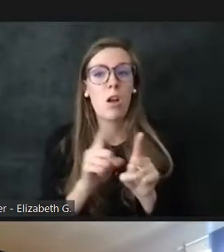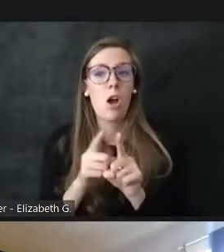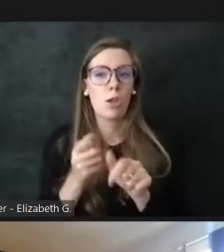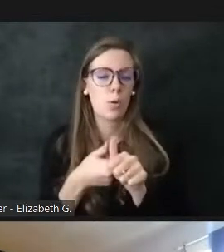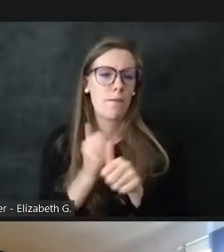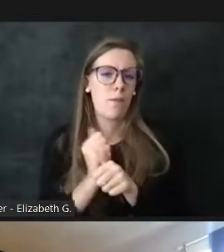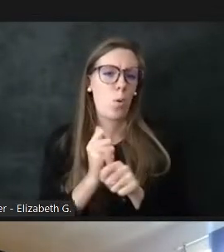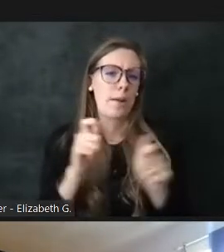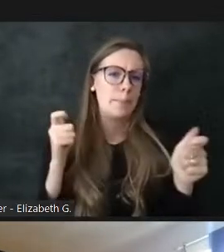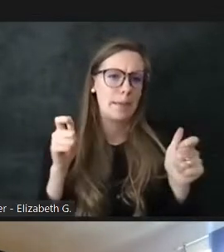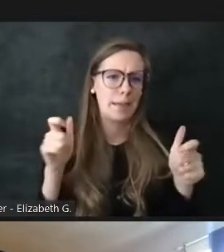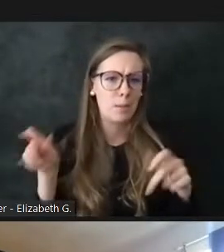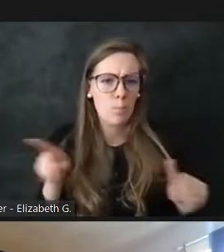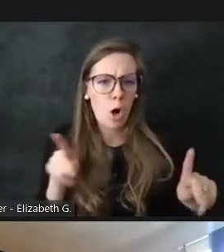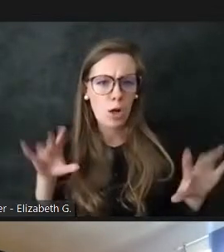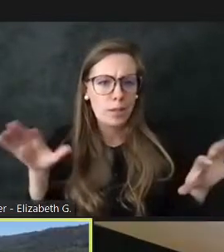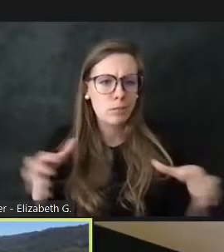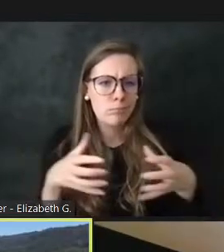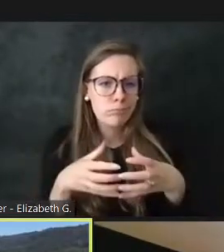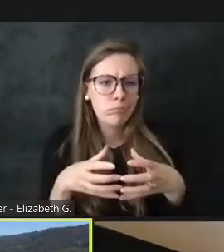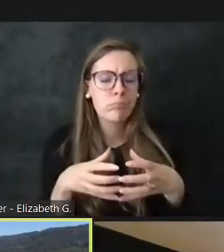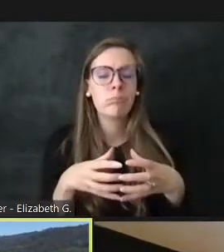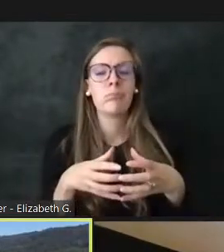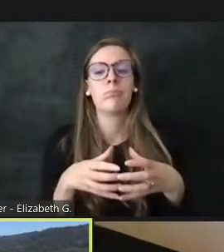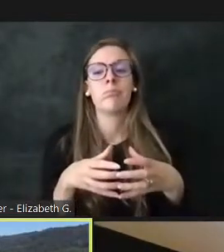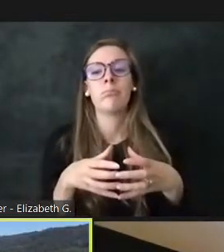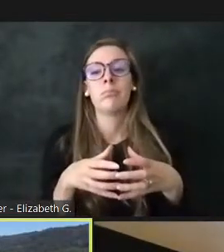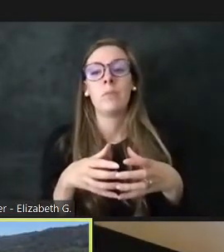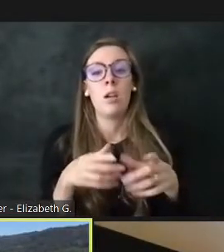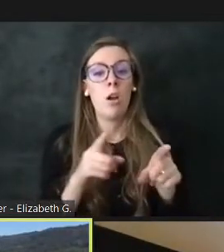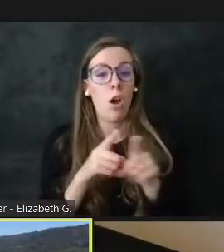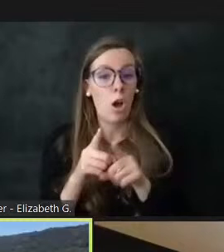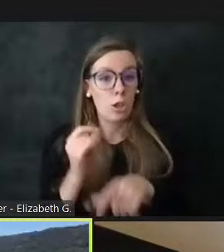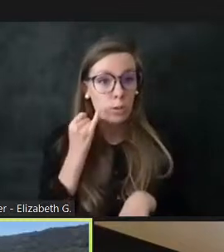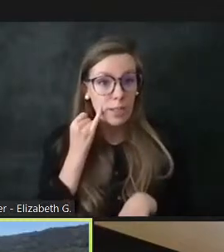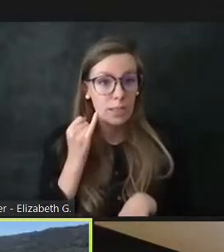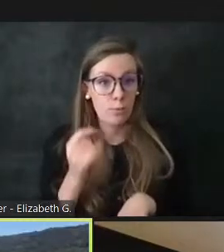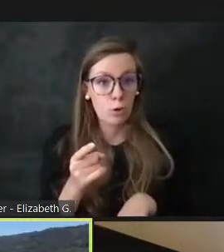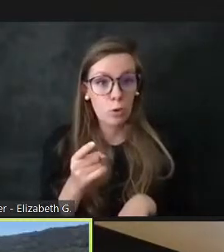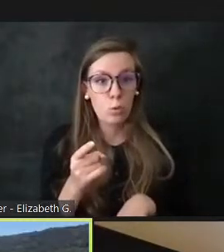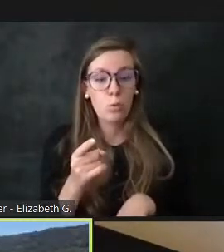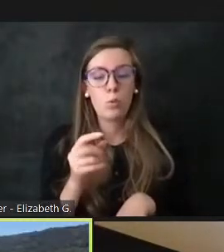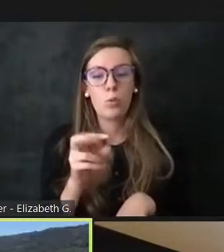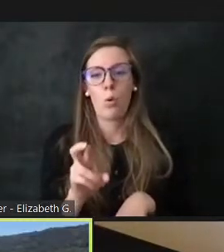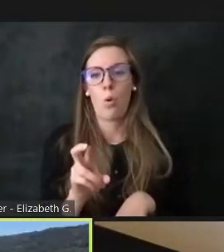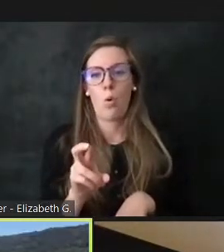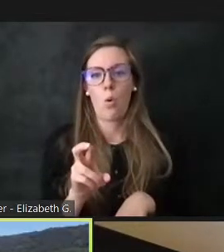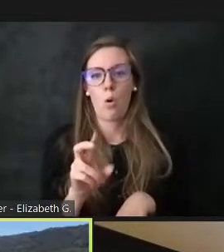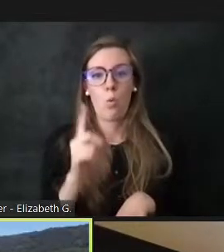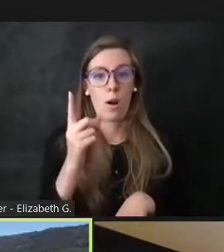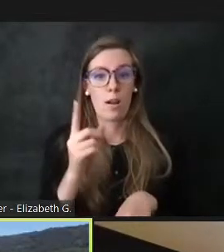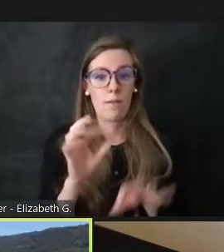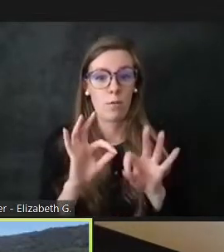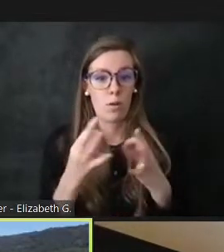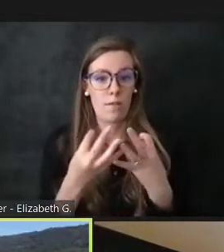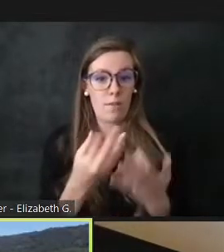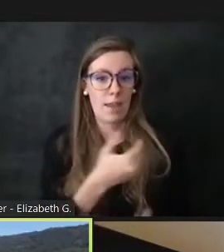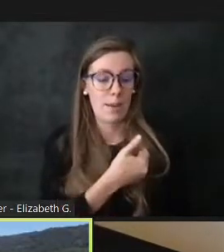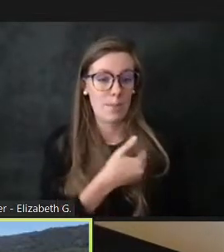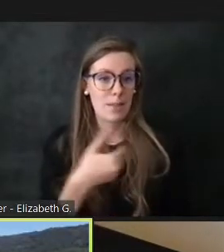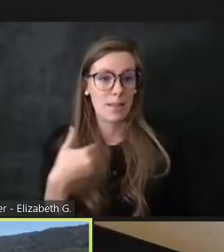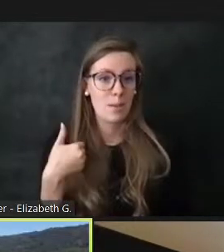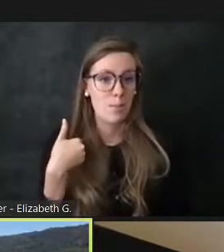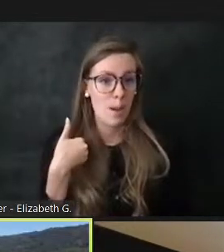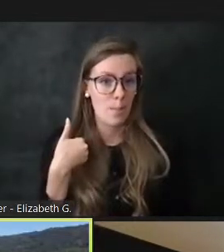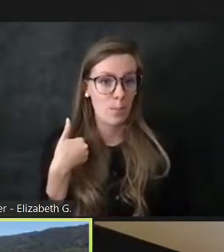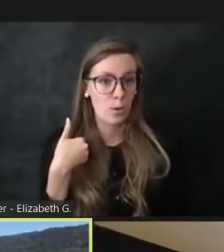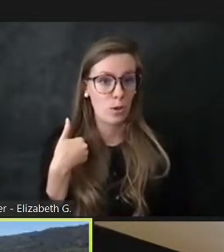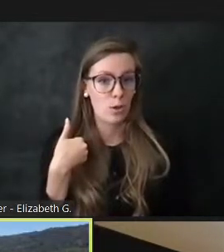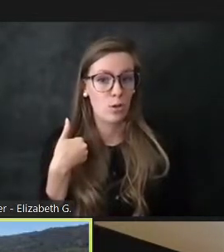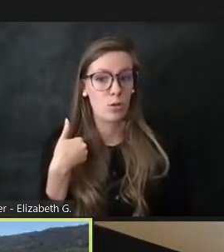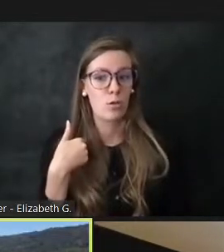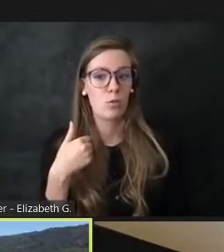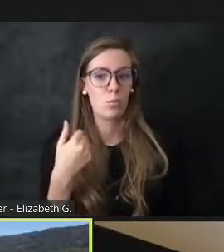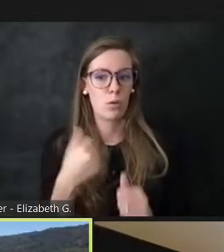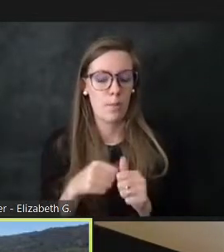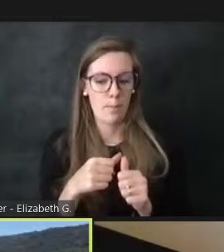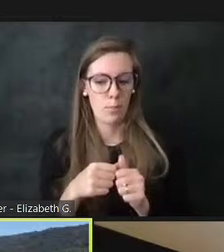Also, if you or one of your family remember to quarantine